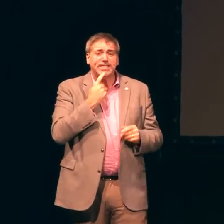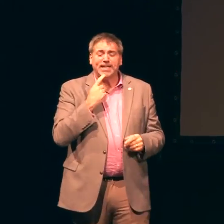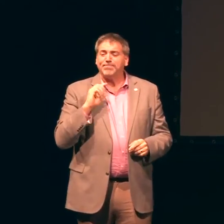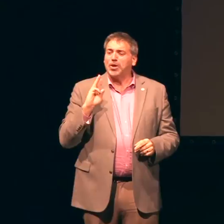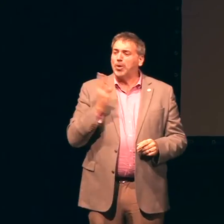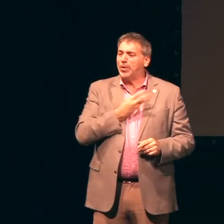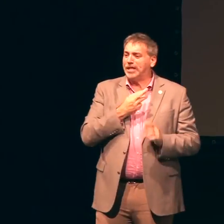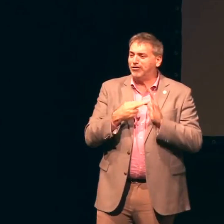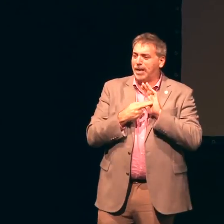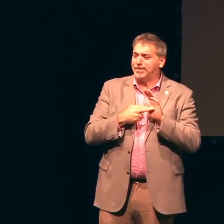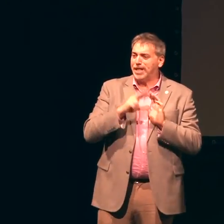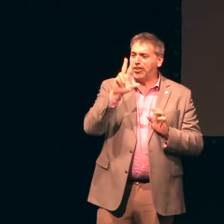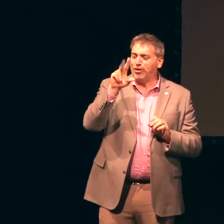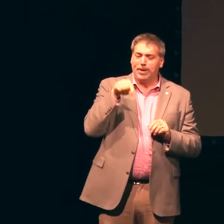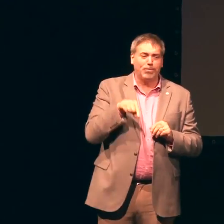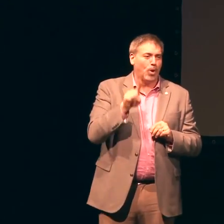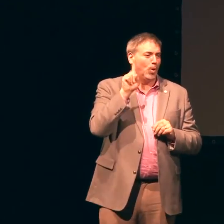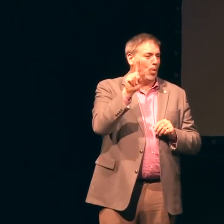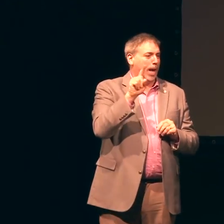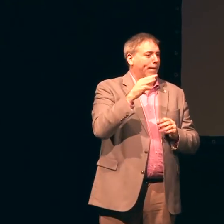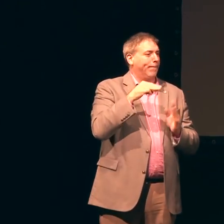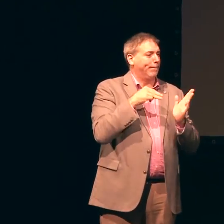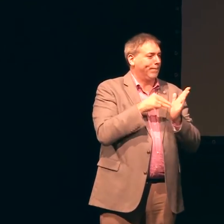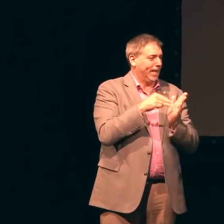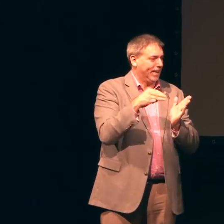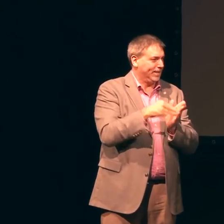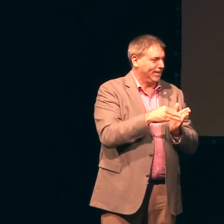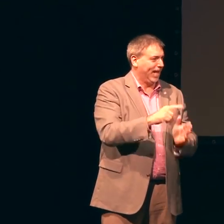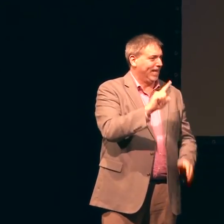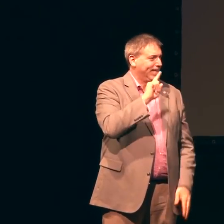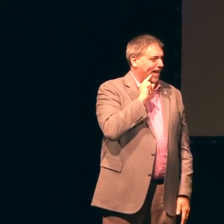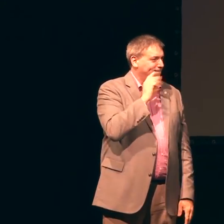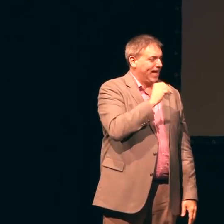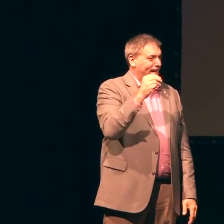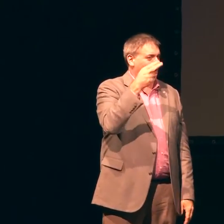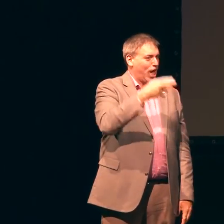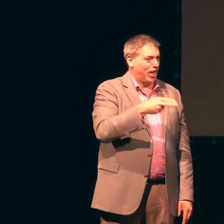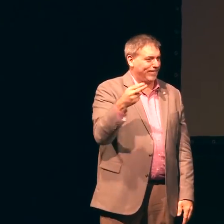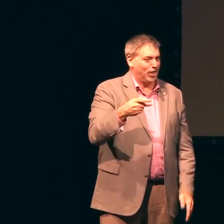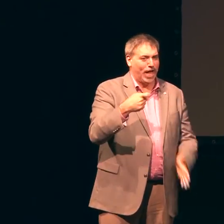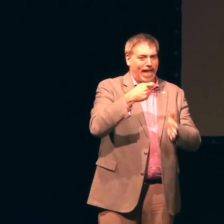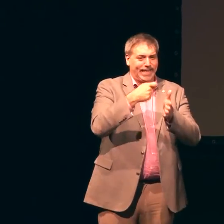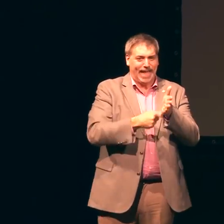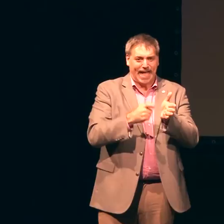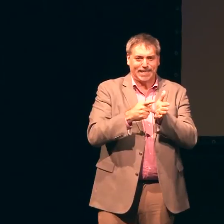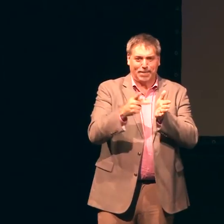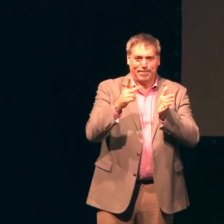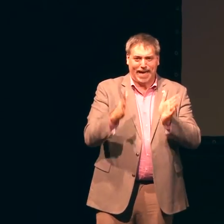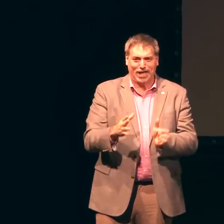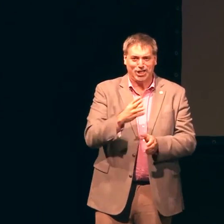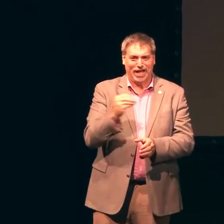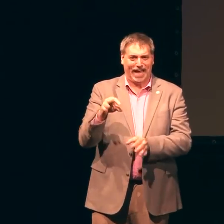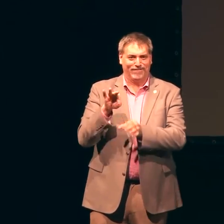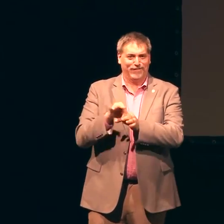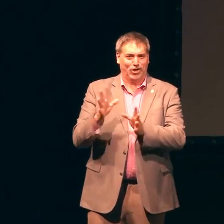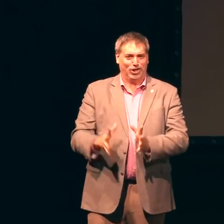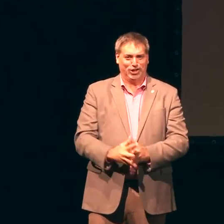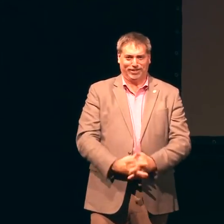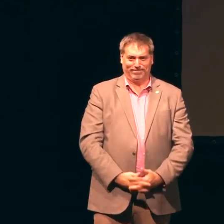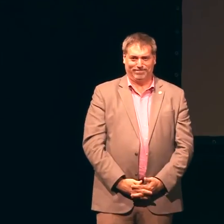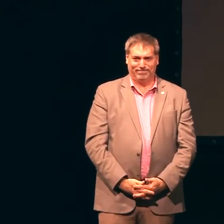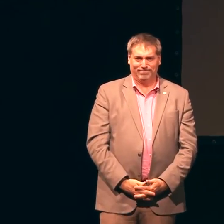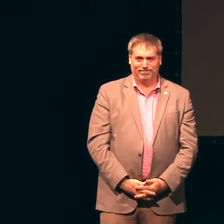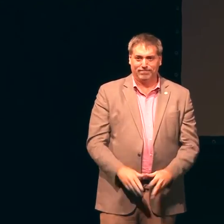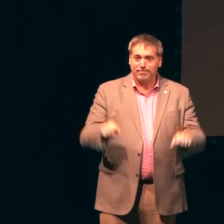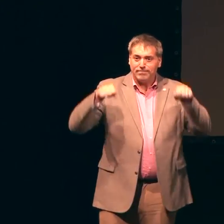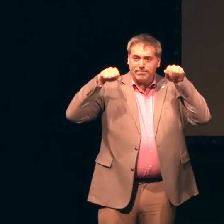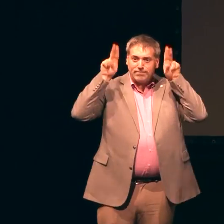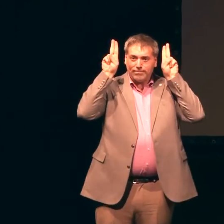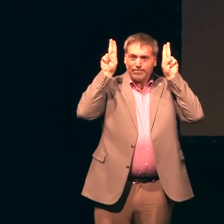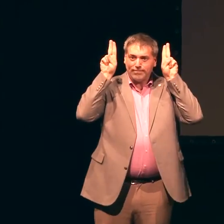legislature and said we represent 3.1 million Deaf and hard of hearing tax payers and voters.